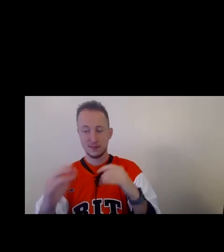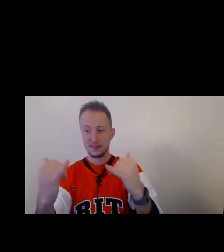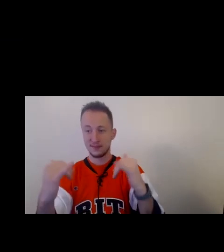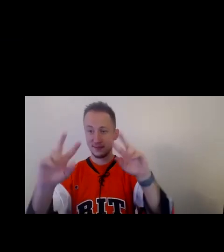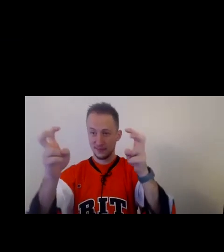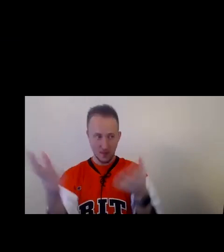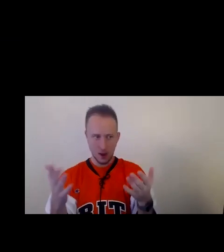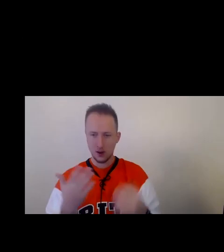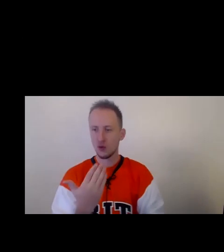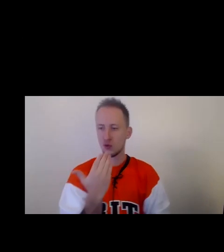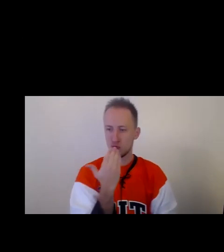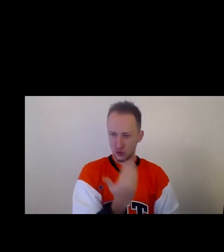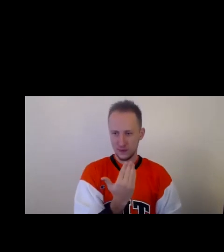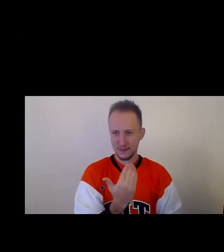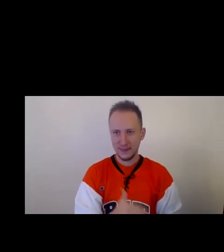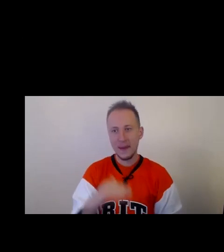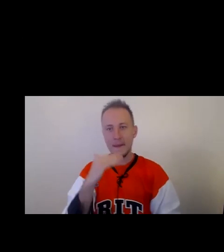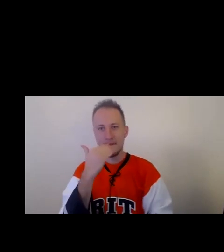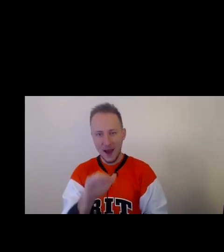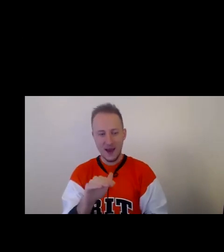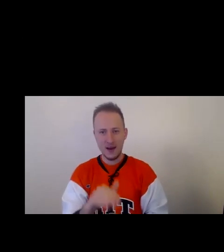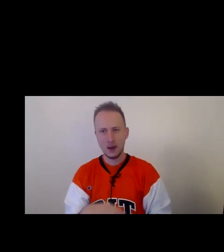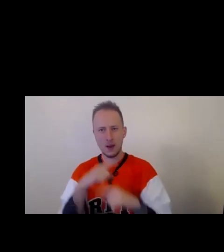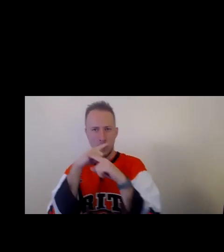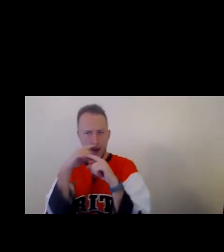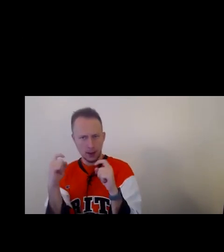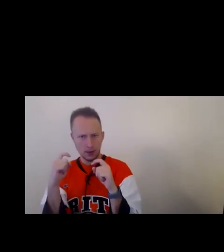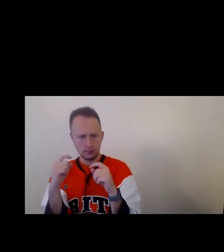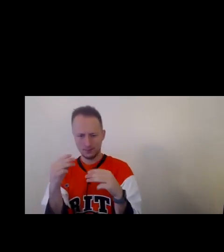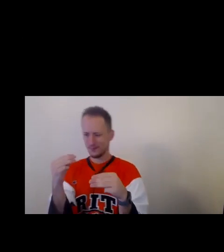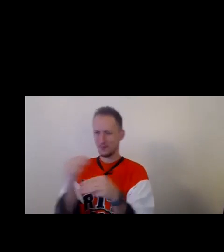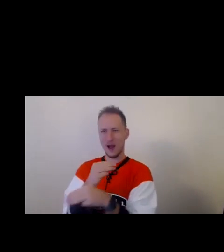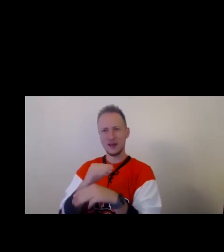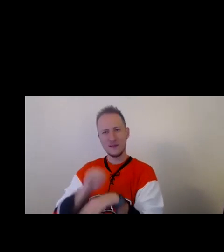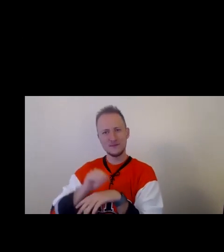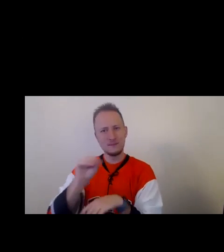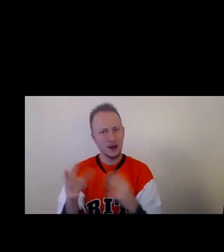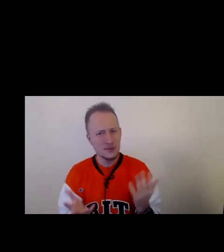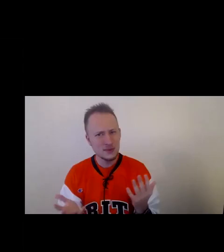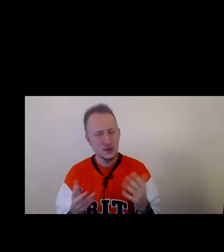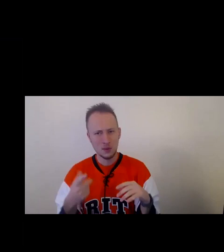Matt: Now, this skit is the good, bad, and the ugly -- math advice.